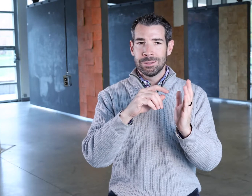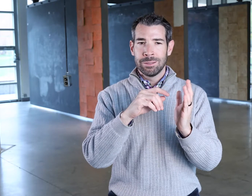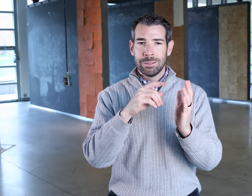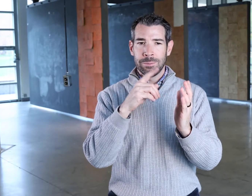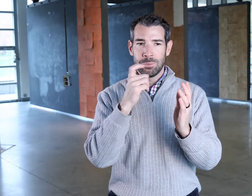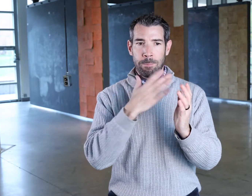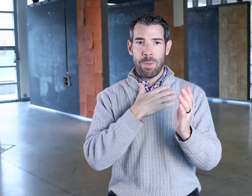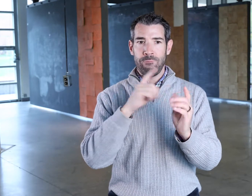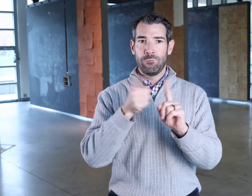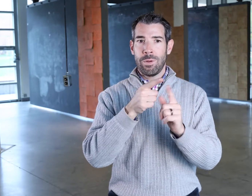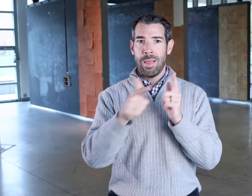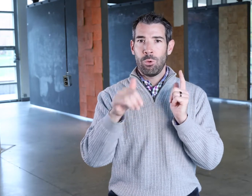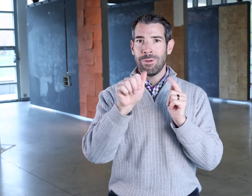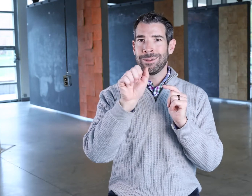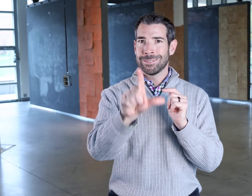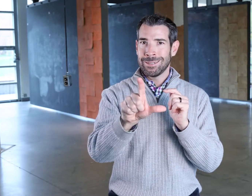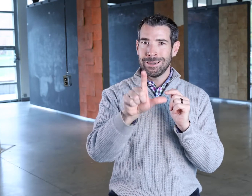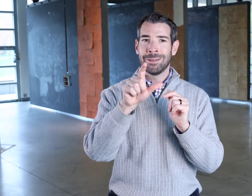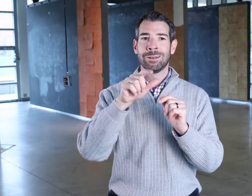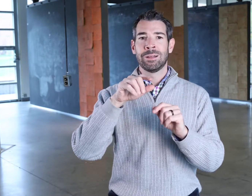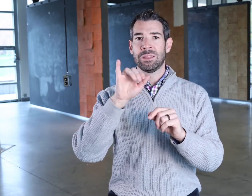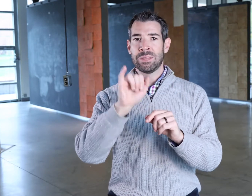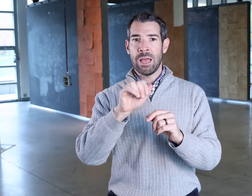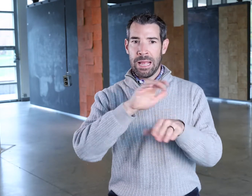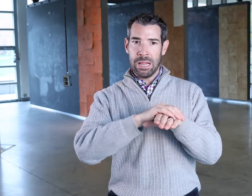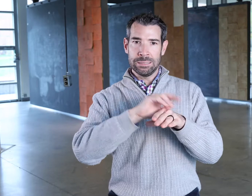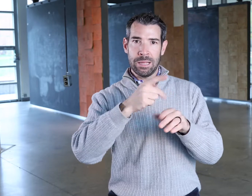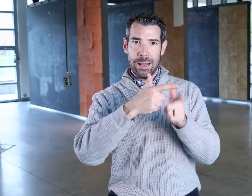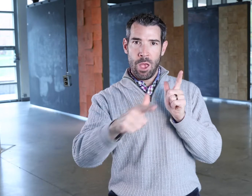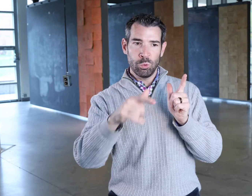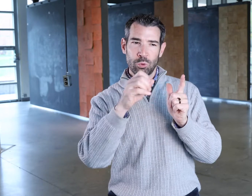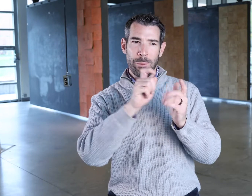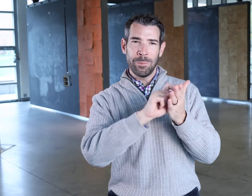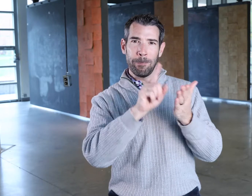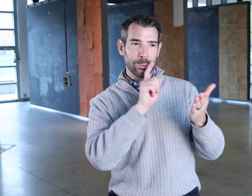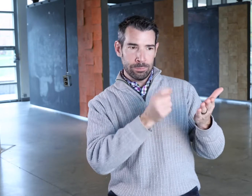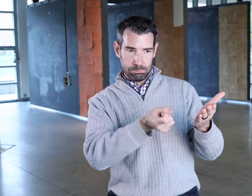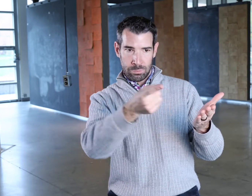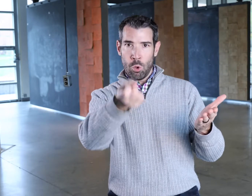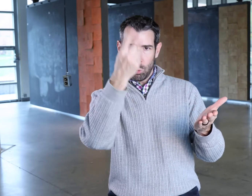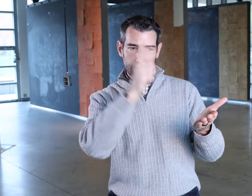Because my first language is ASL and English is my second language, having extended time